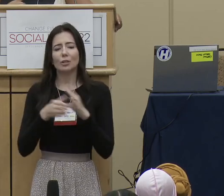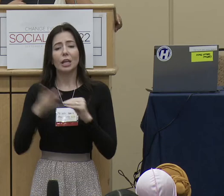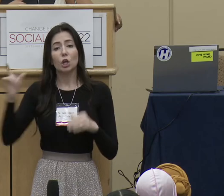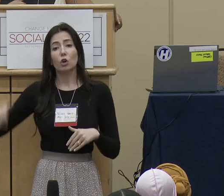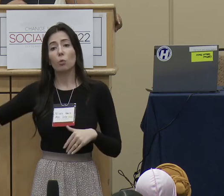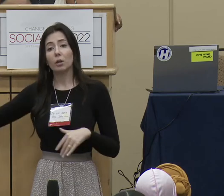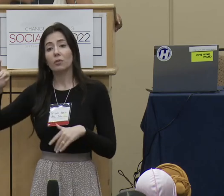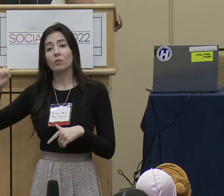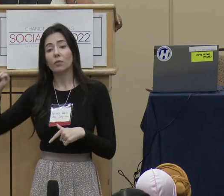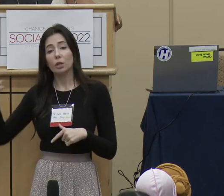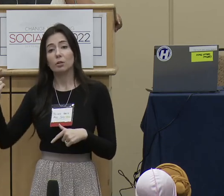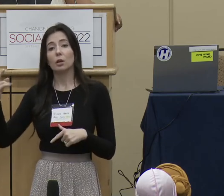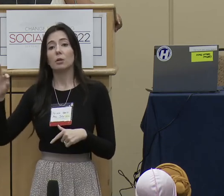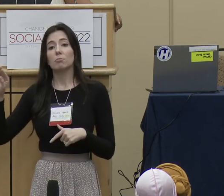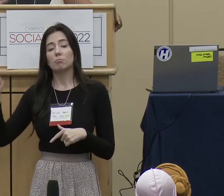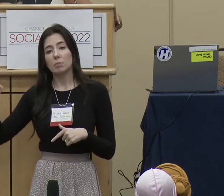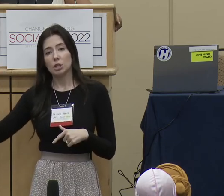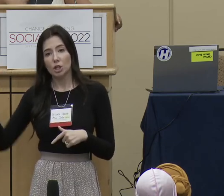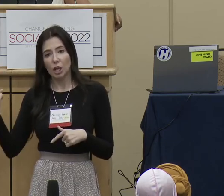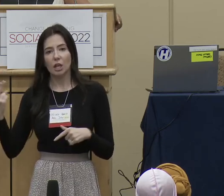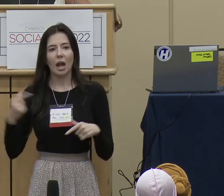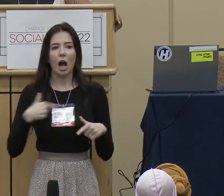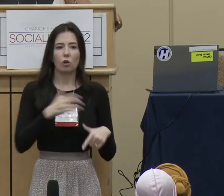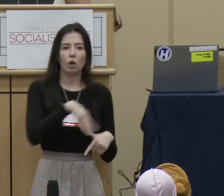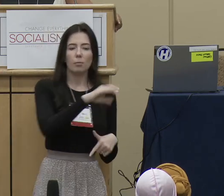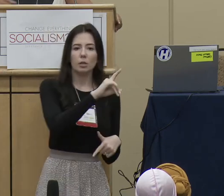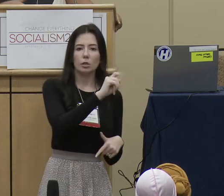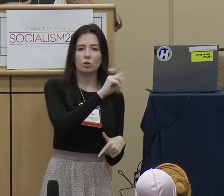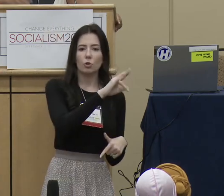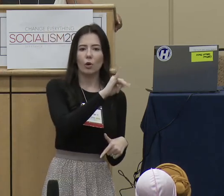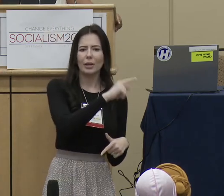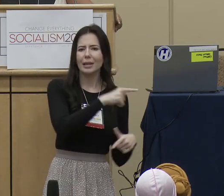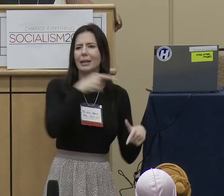movie "Capitalism Love Story ." Very problematic. He grew up in